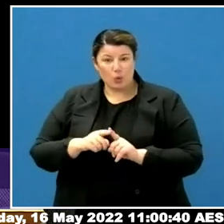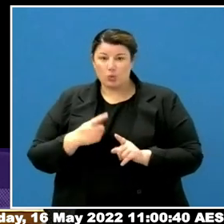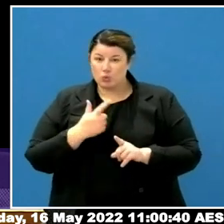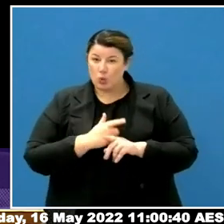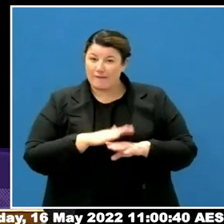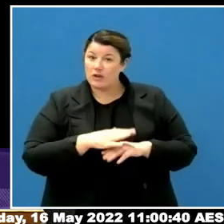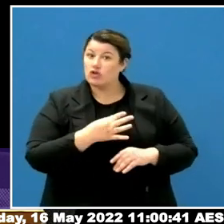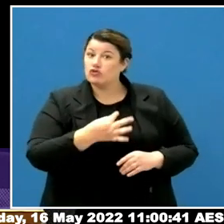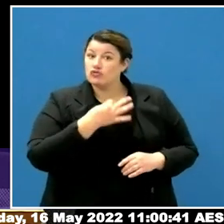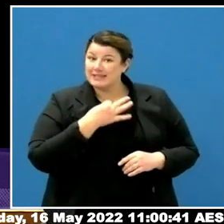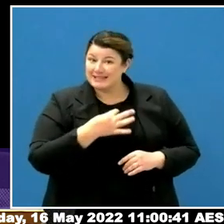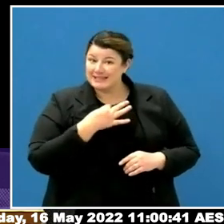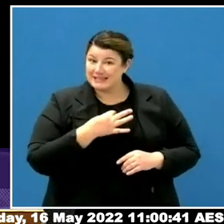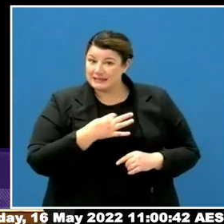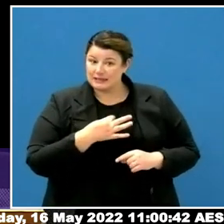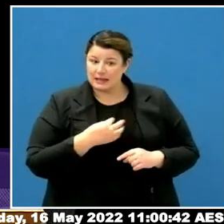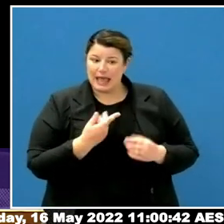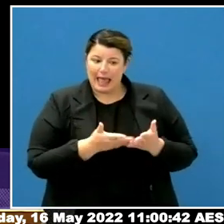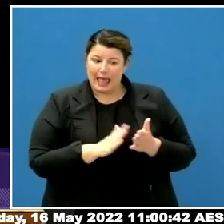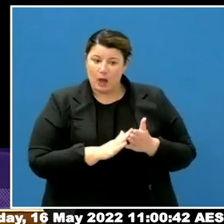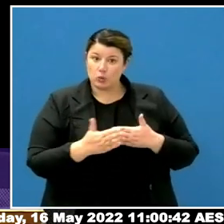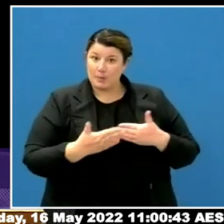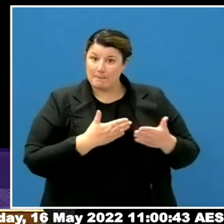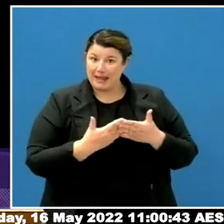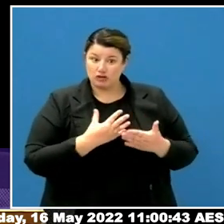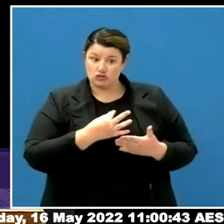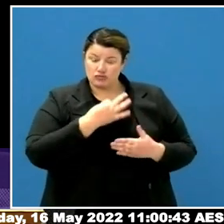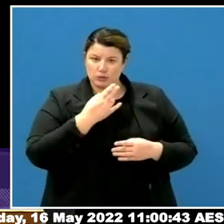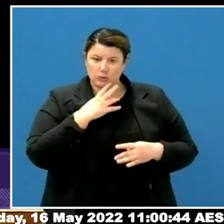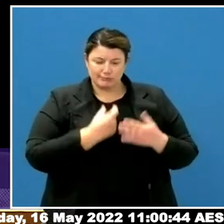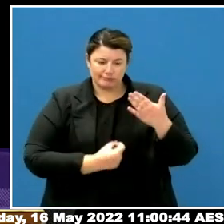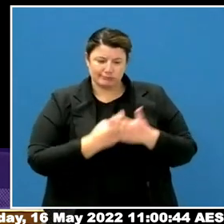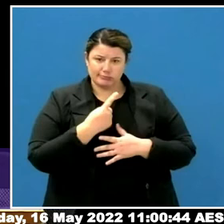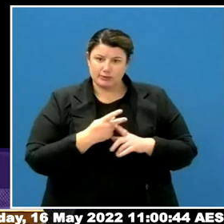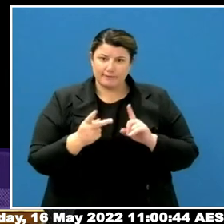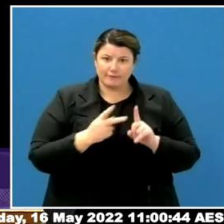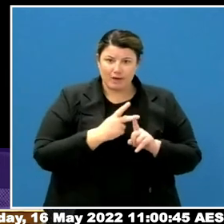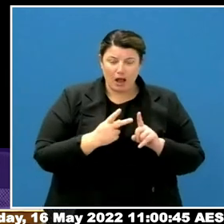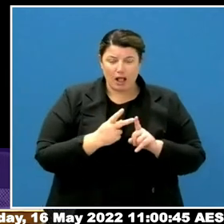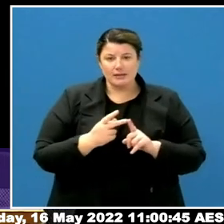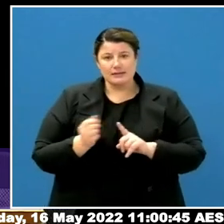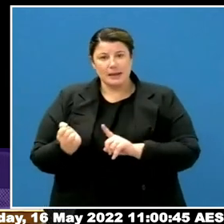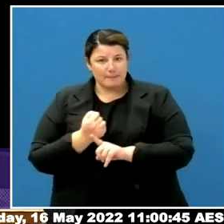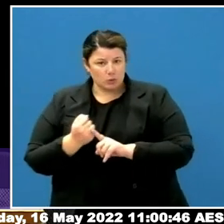assessment and management of the risk of violence, abuse, neglect and exploitation of